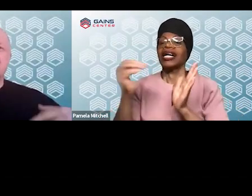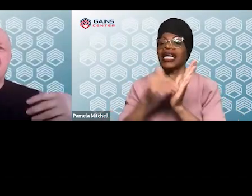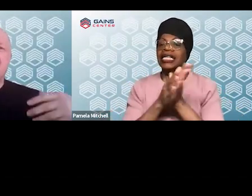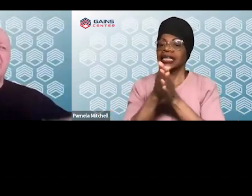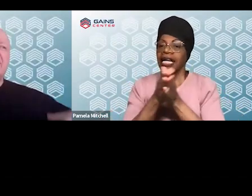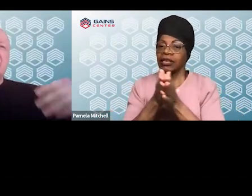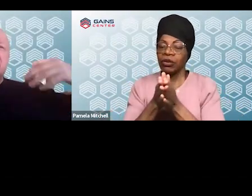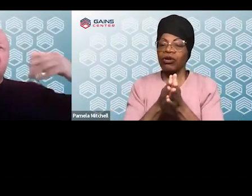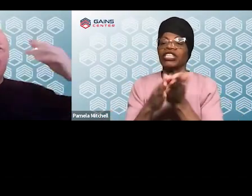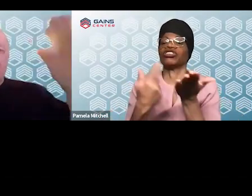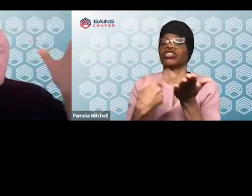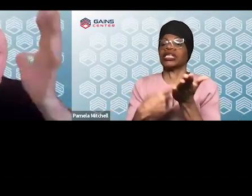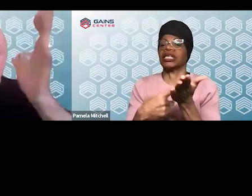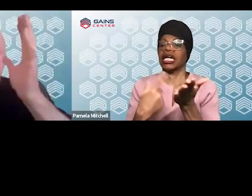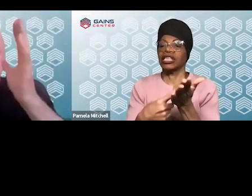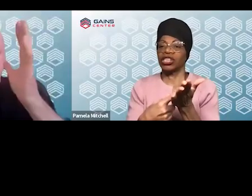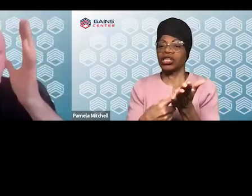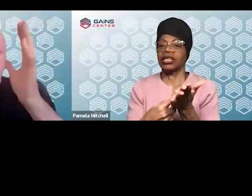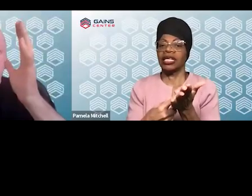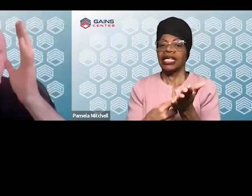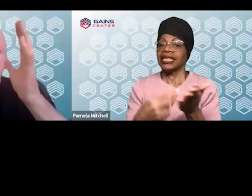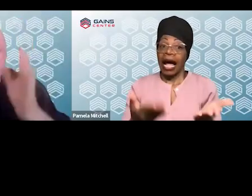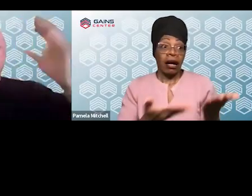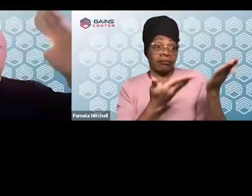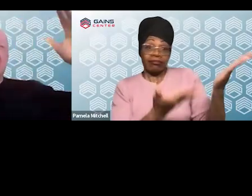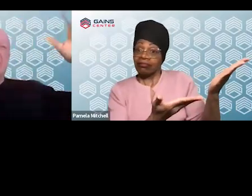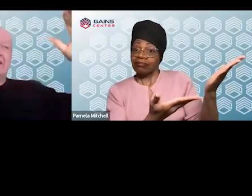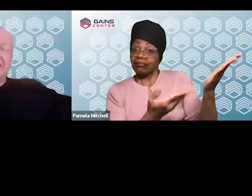This is a, here's something that really works.